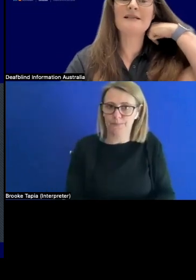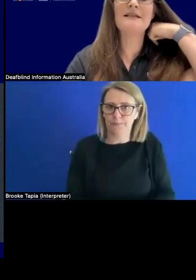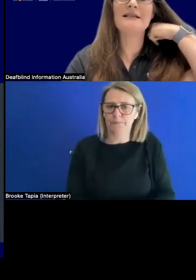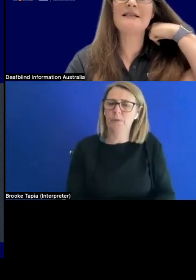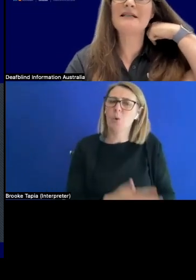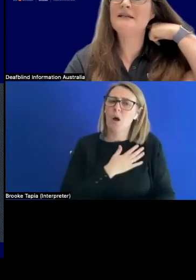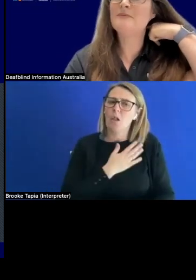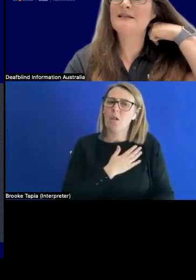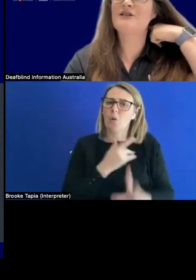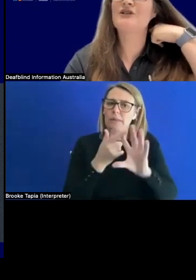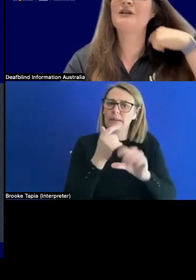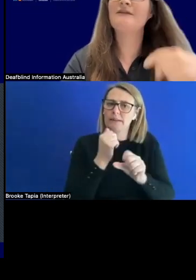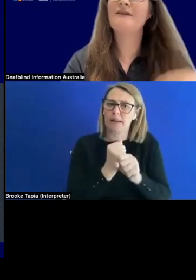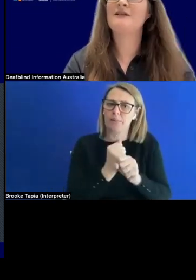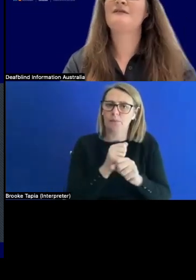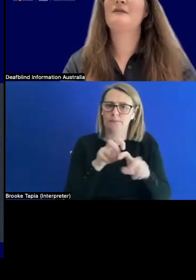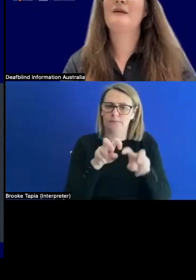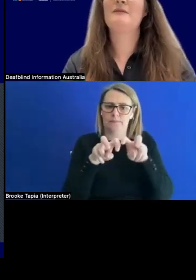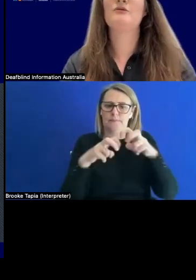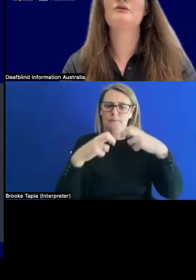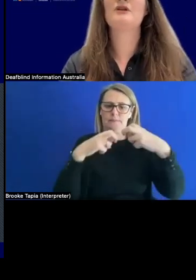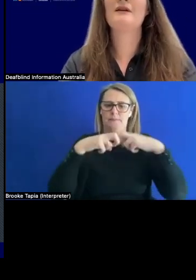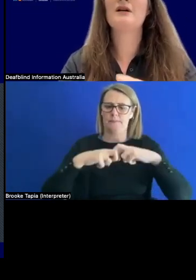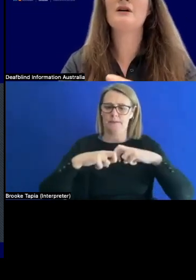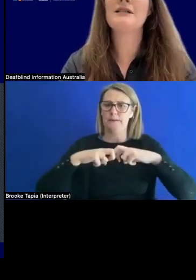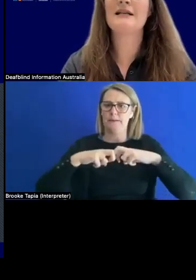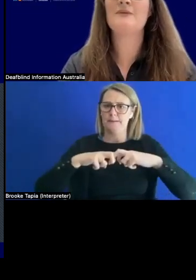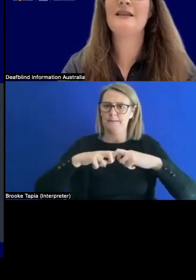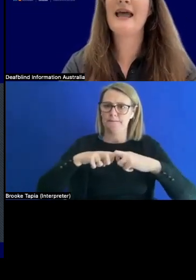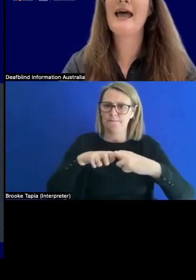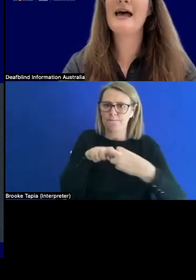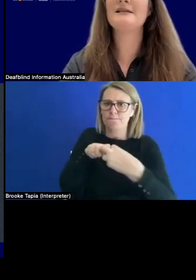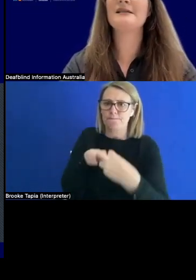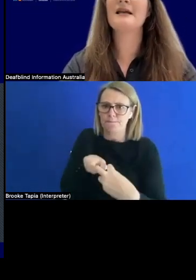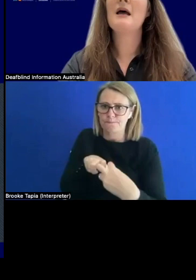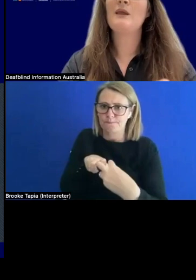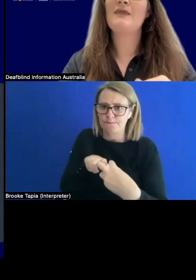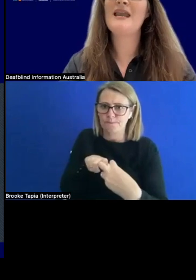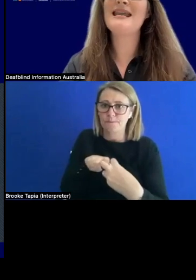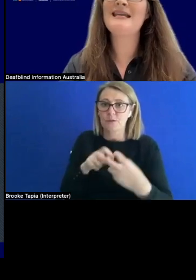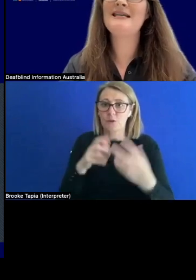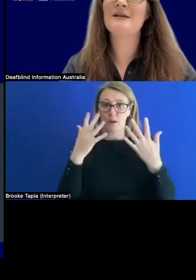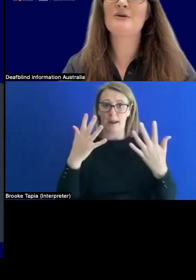the knee-to-knee position of the people. They’re in contact with their hands, but their knees are